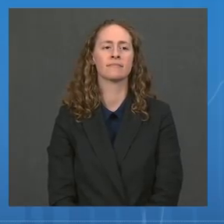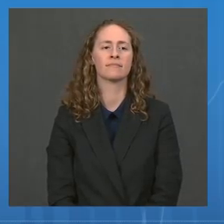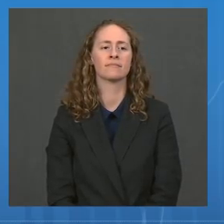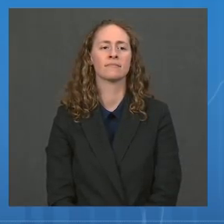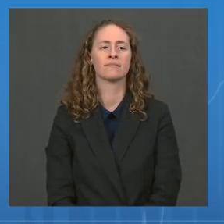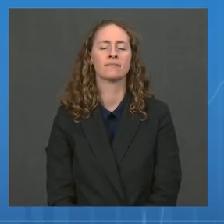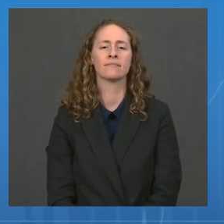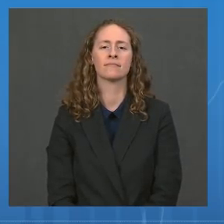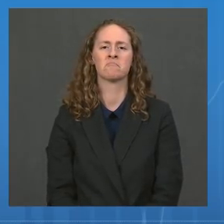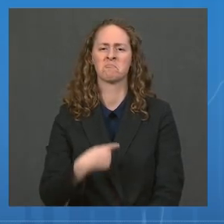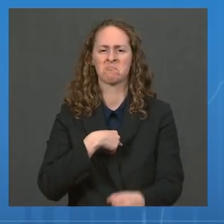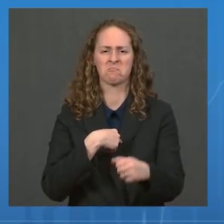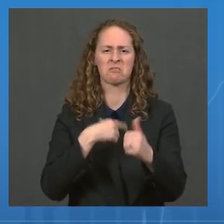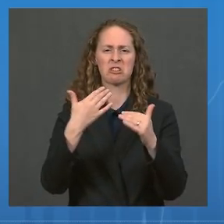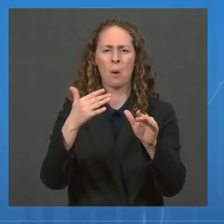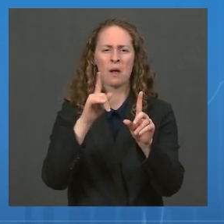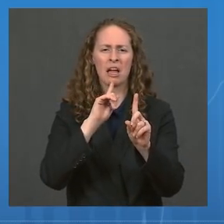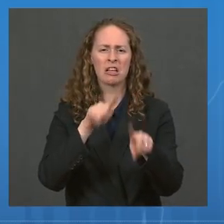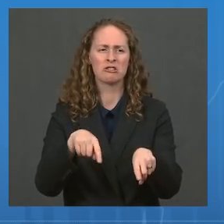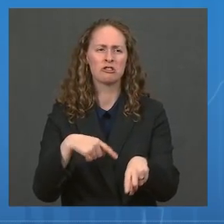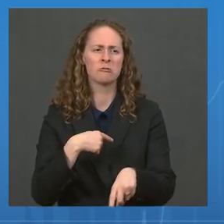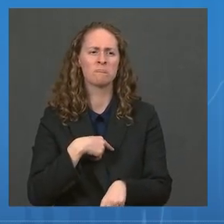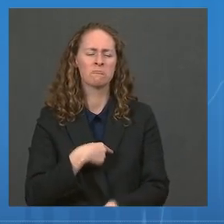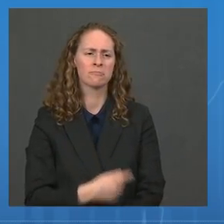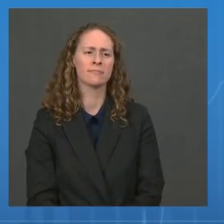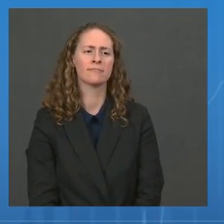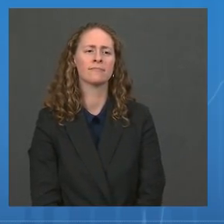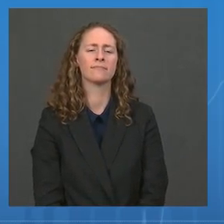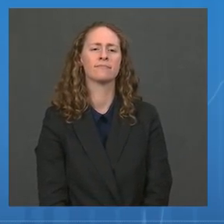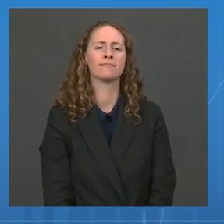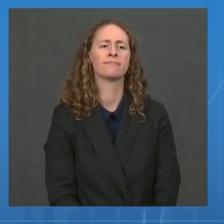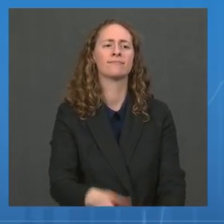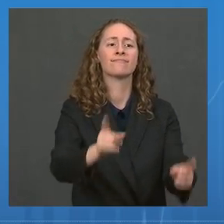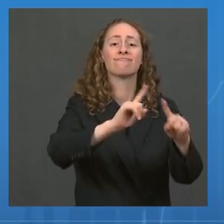Look, organizations are taking different approaches to vaccine verification,